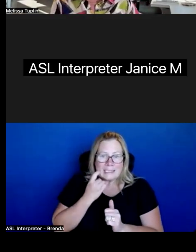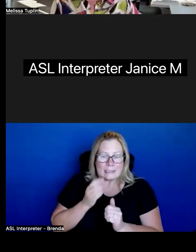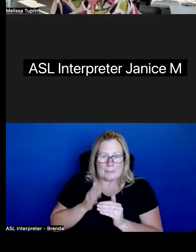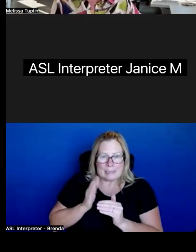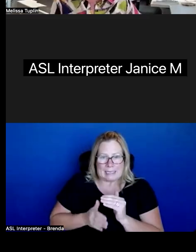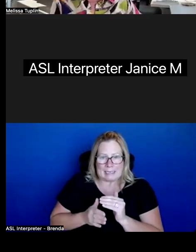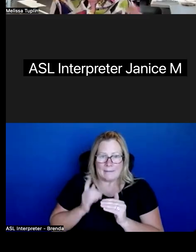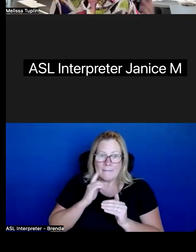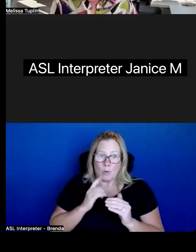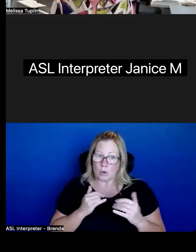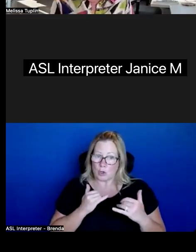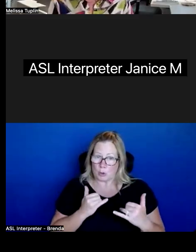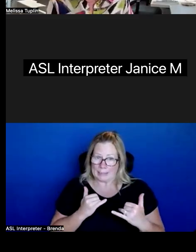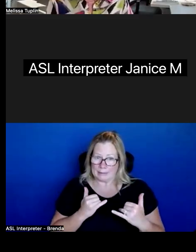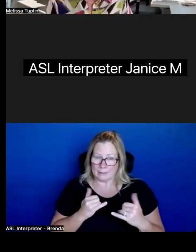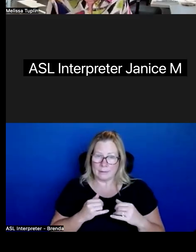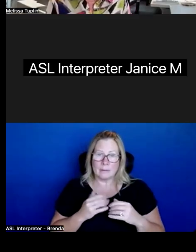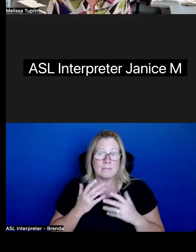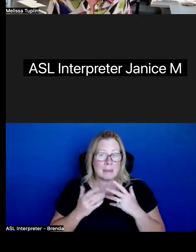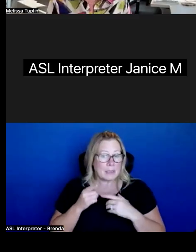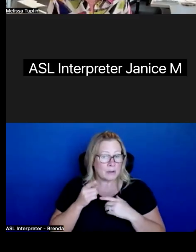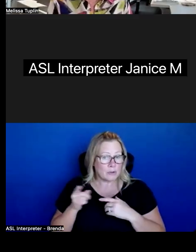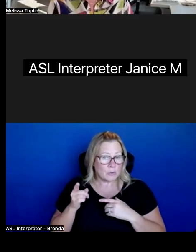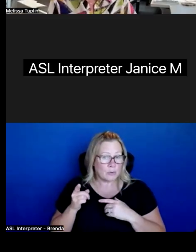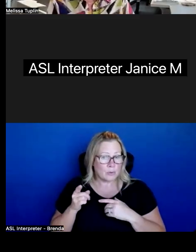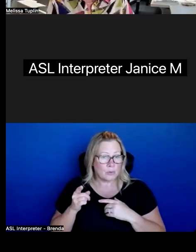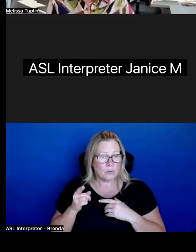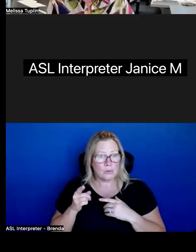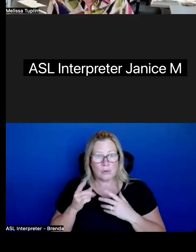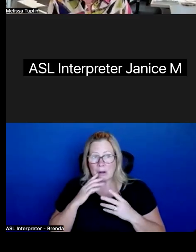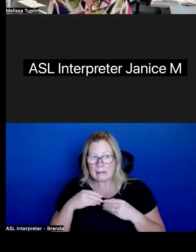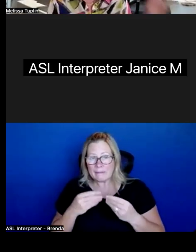grantees, that might mean that you are now submitting different statements than what